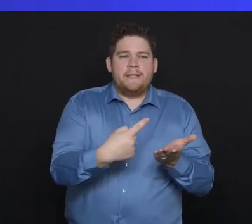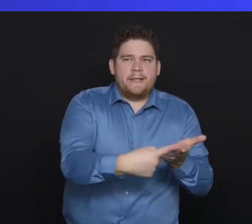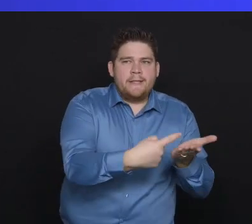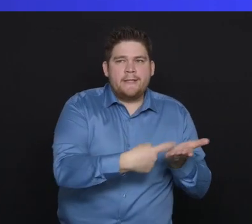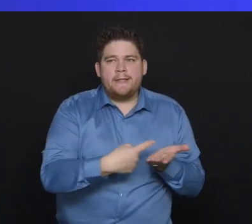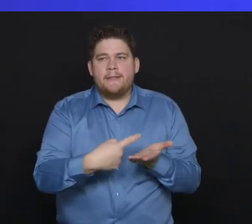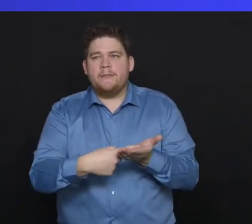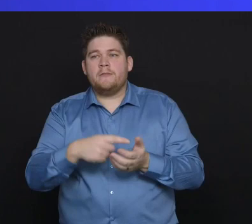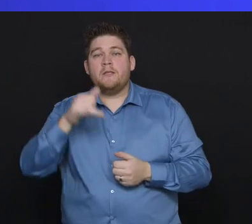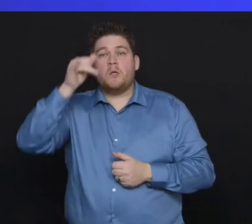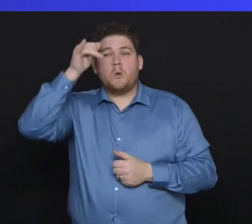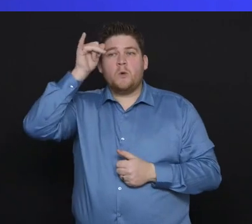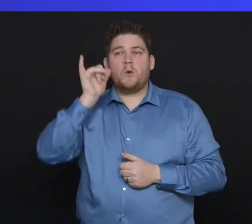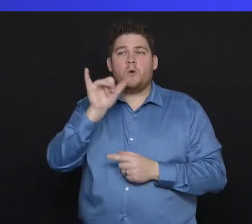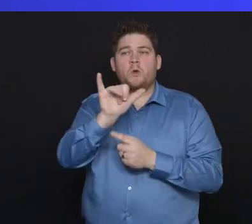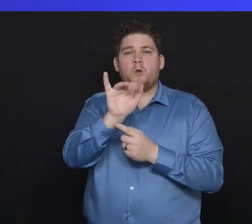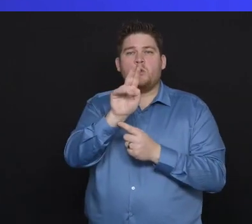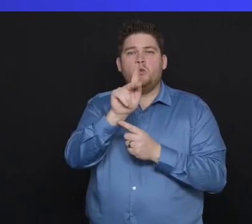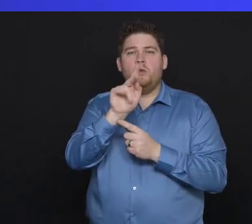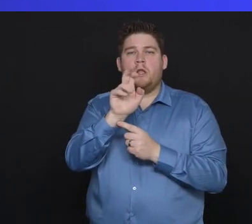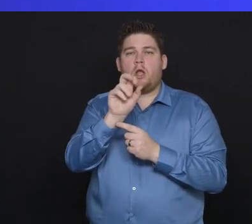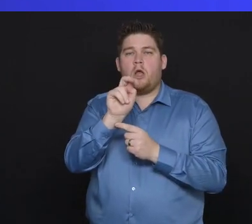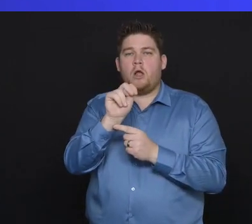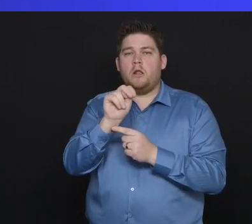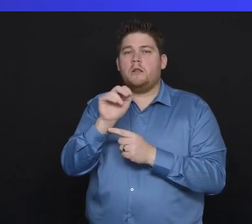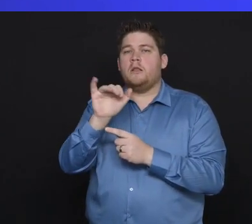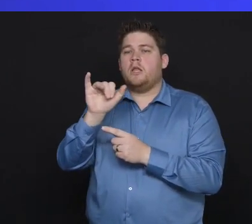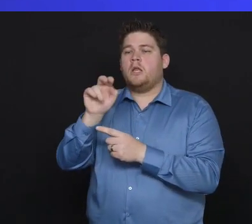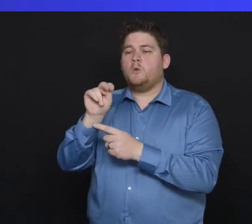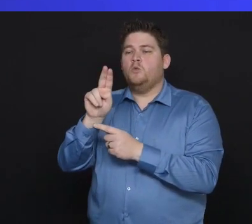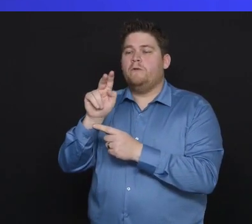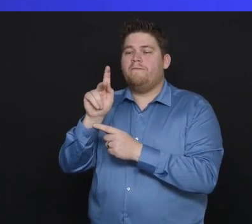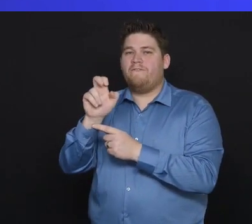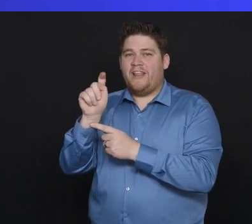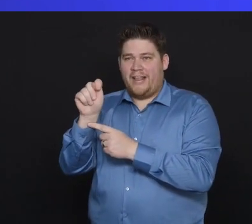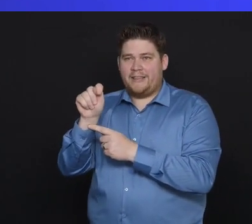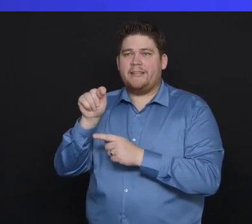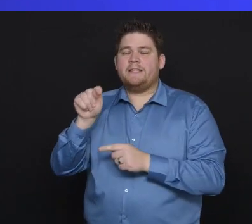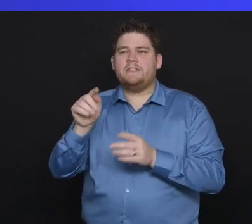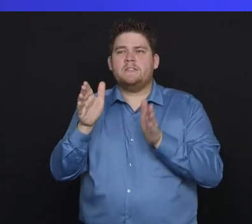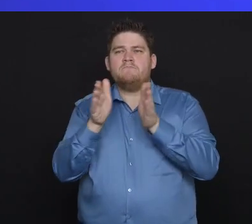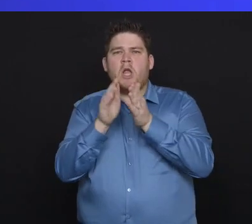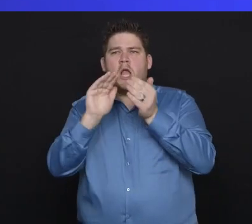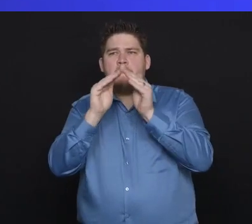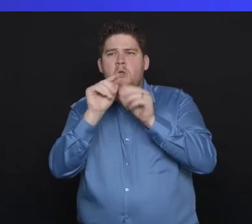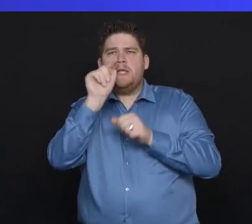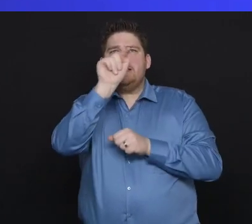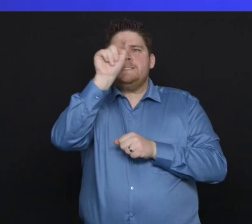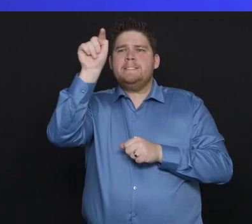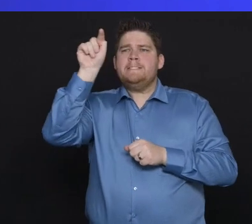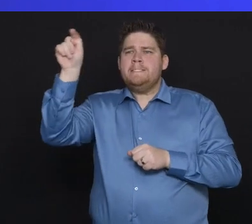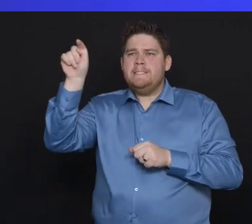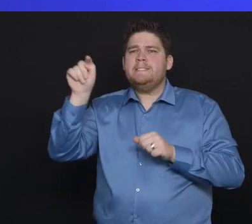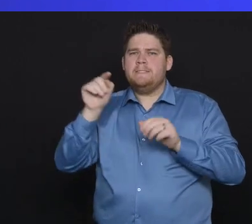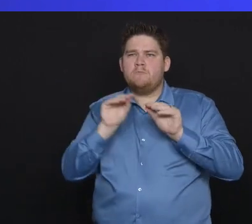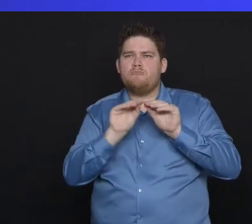in the north and the Northwest Territories, they are very concerned about small communities being quite spread out and I know already, there are some restrictions